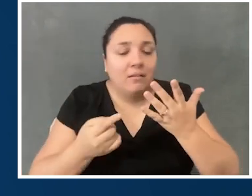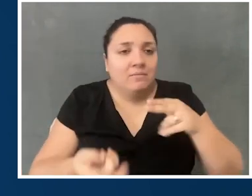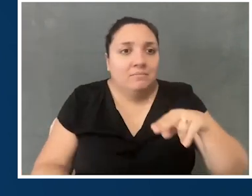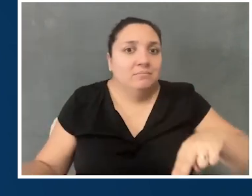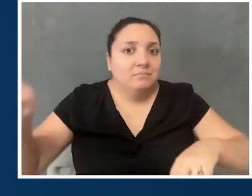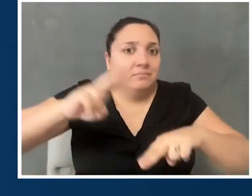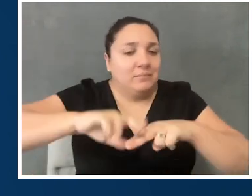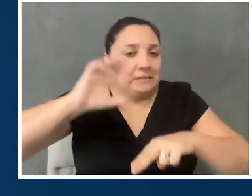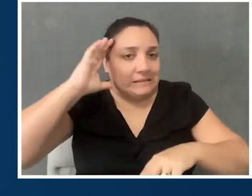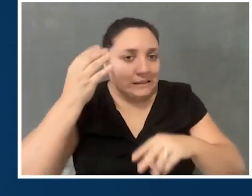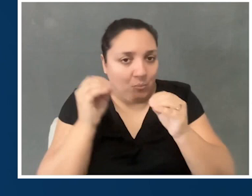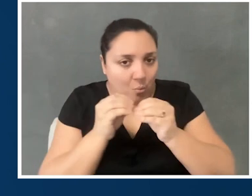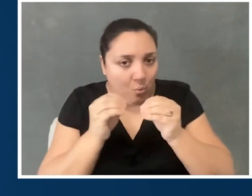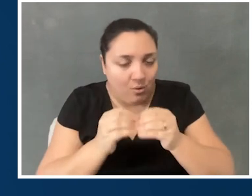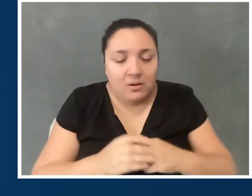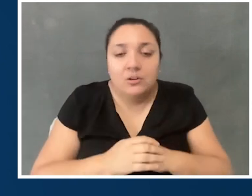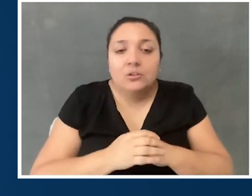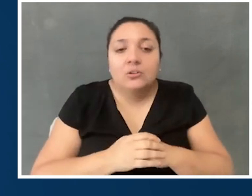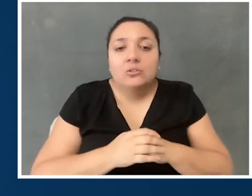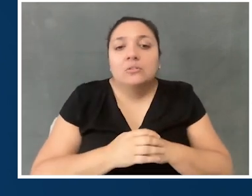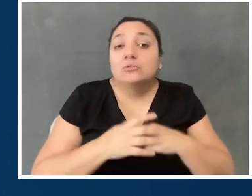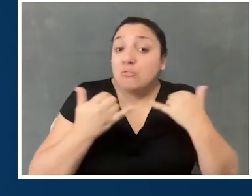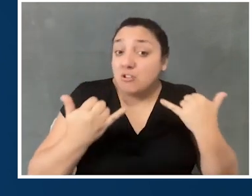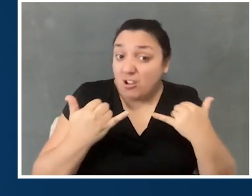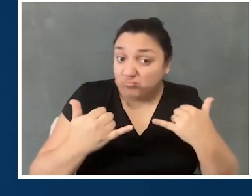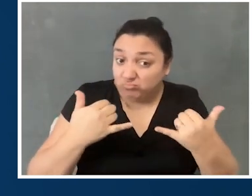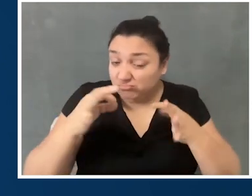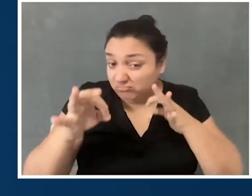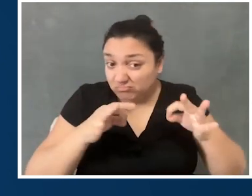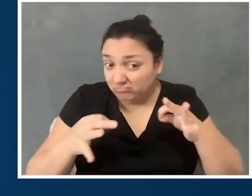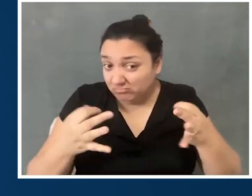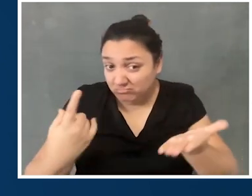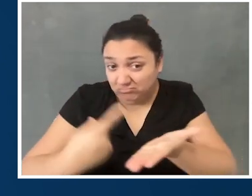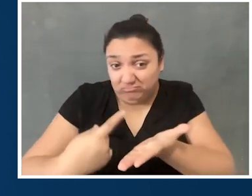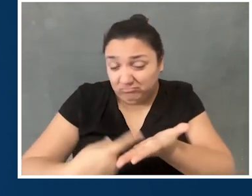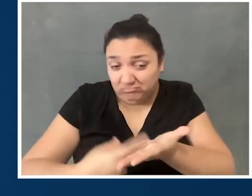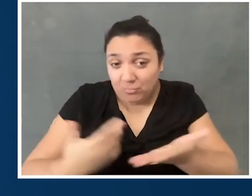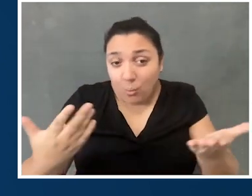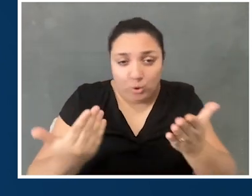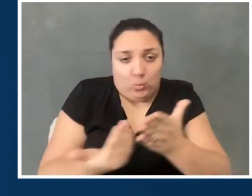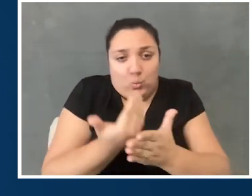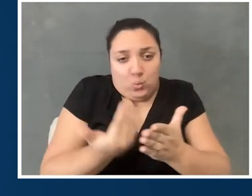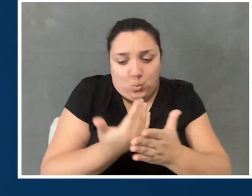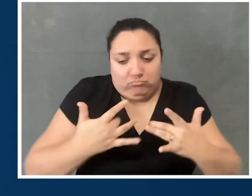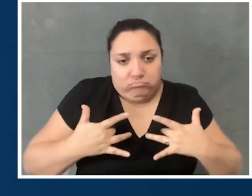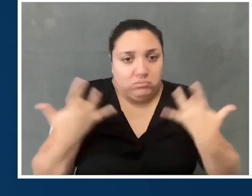So let's talk about some of the news to be on the lookout for, from DRNY.